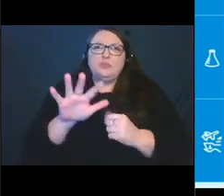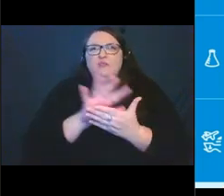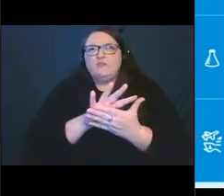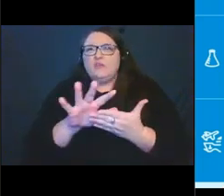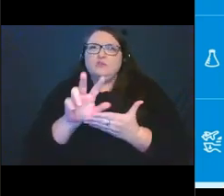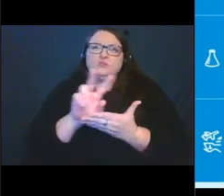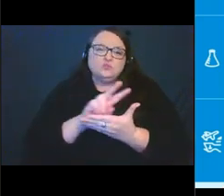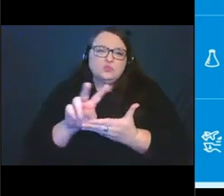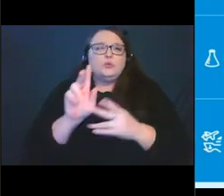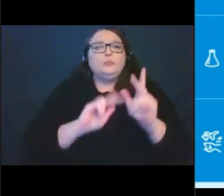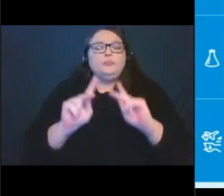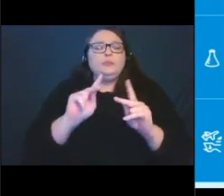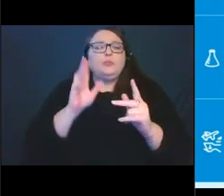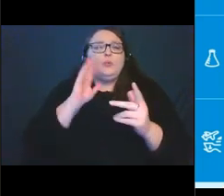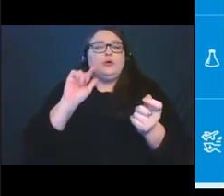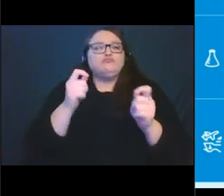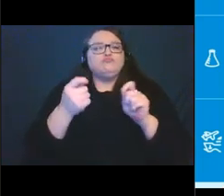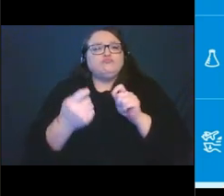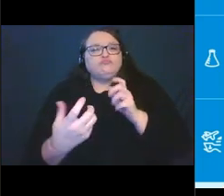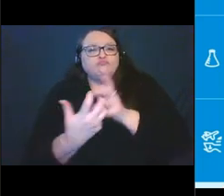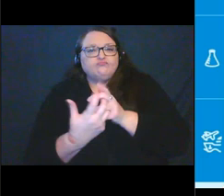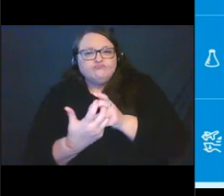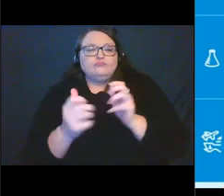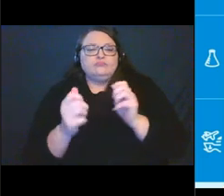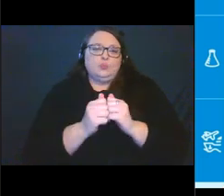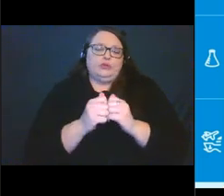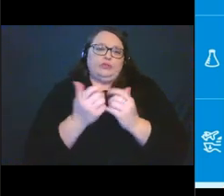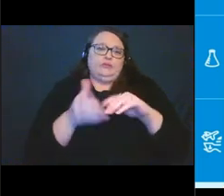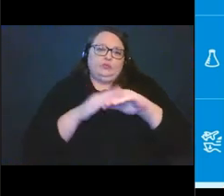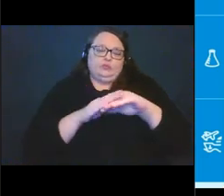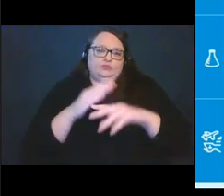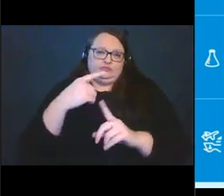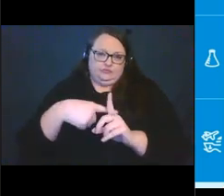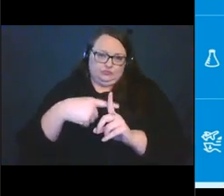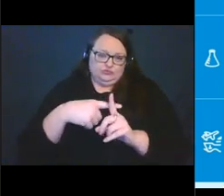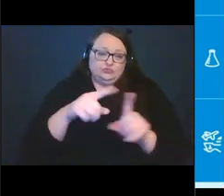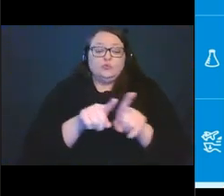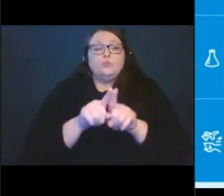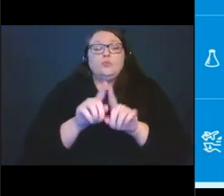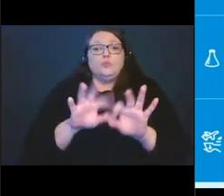time to increasing temperatures. It's important to note that they also de-acclimate to heat over